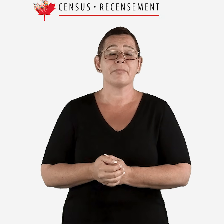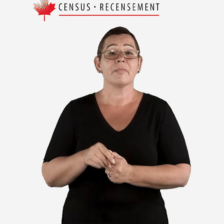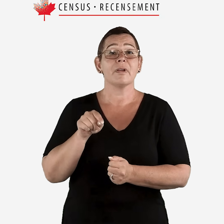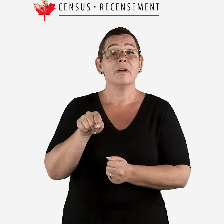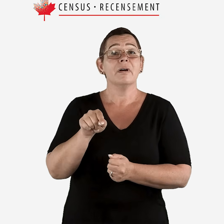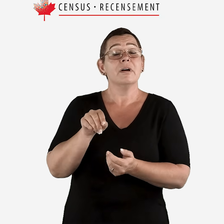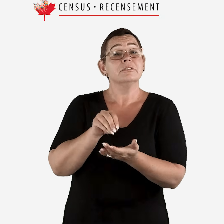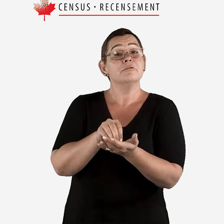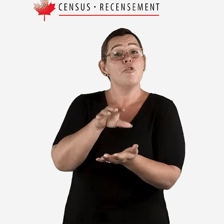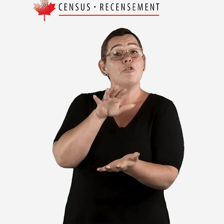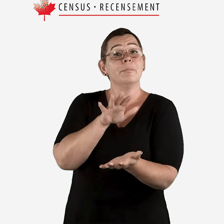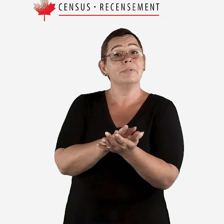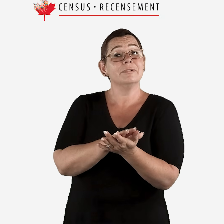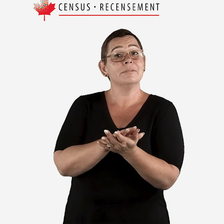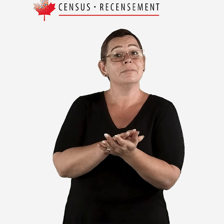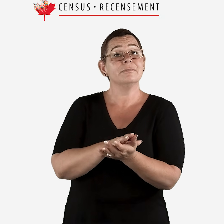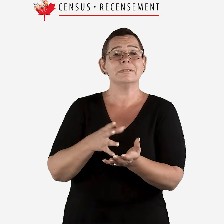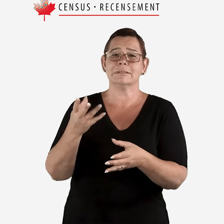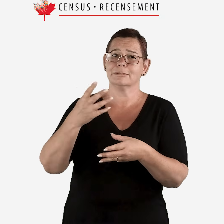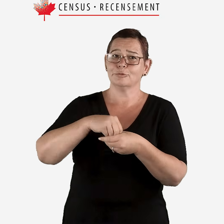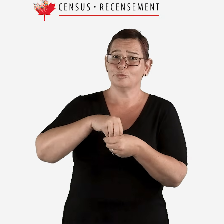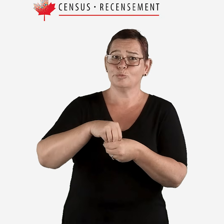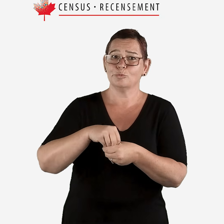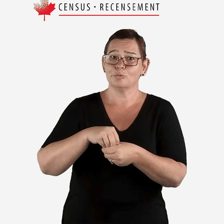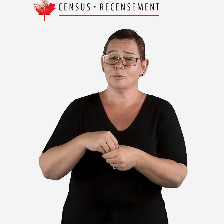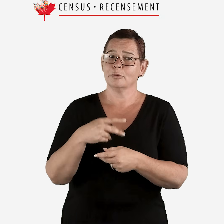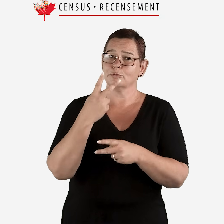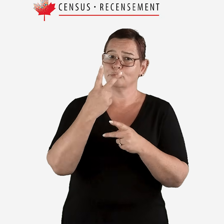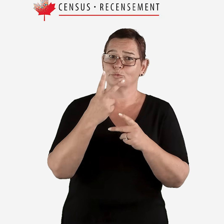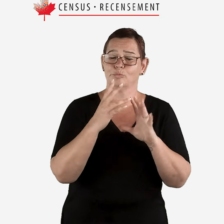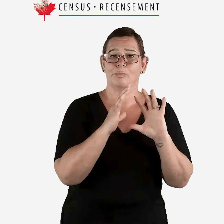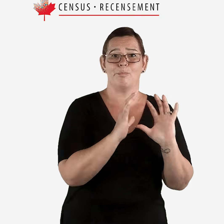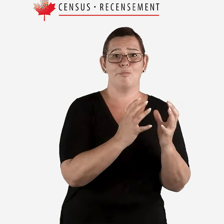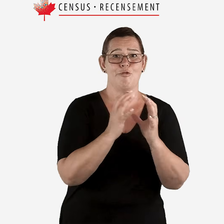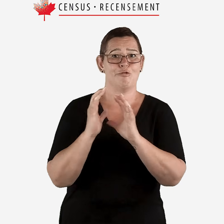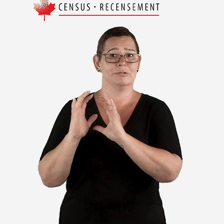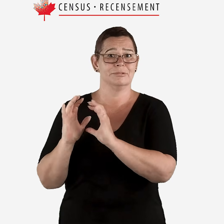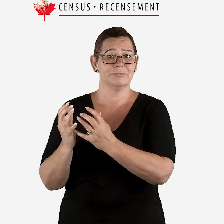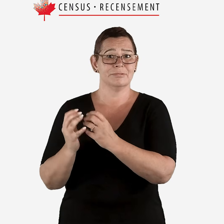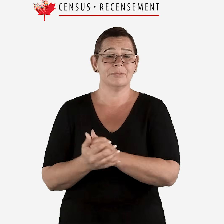This document includes the following two parts: